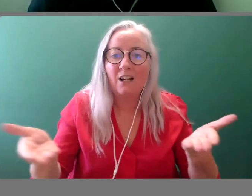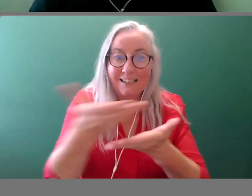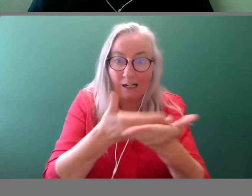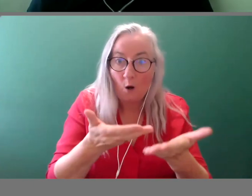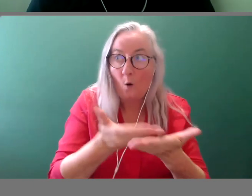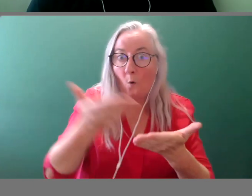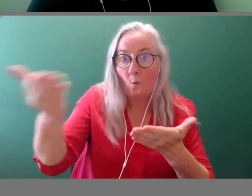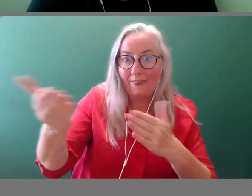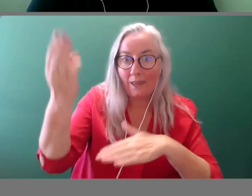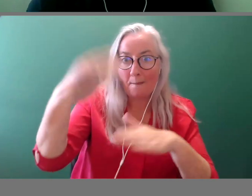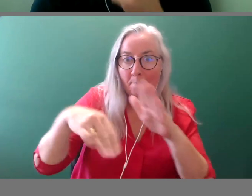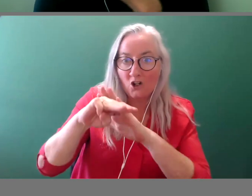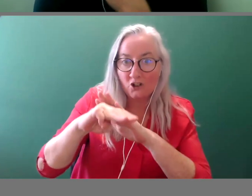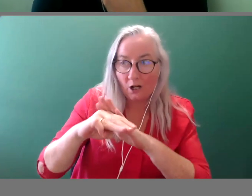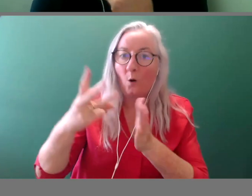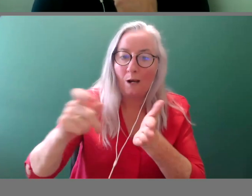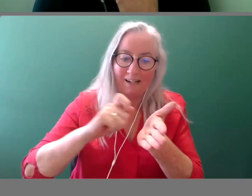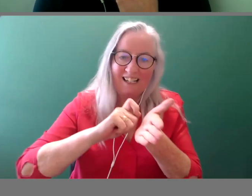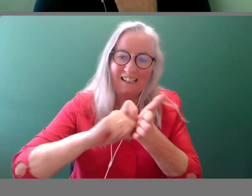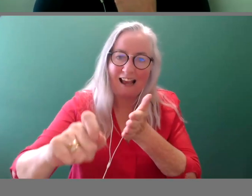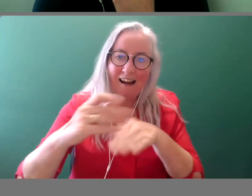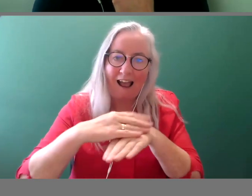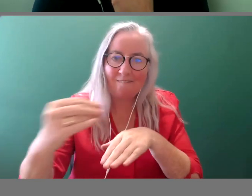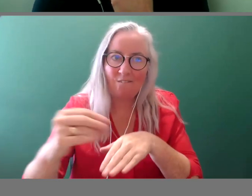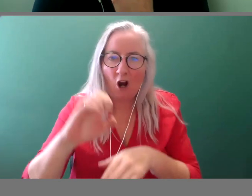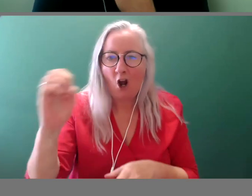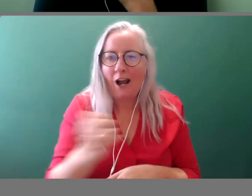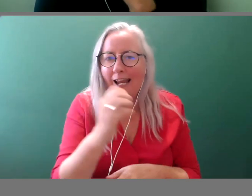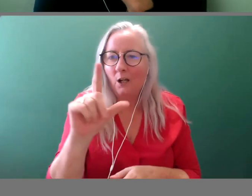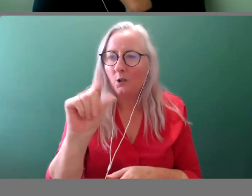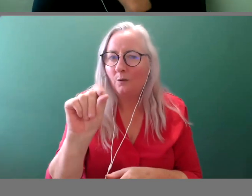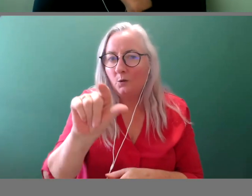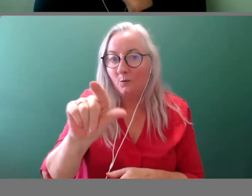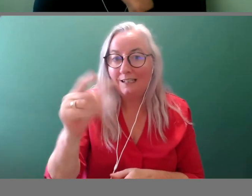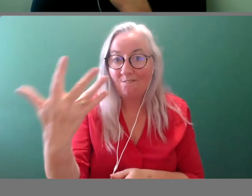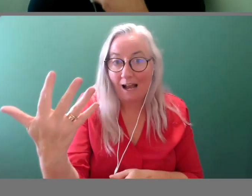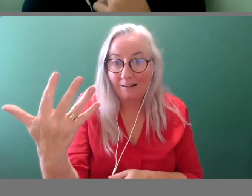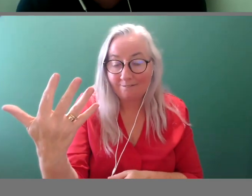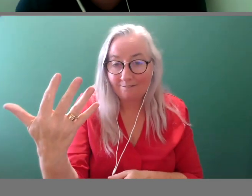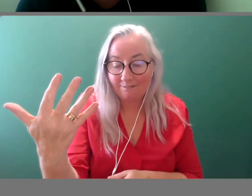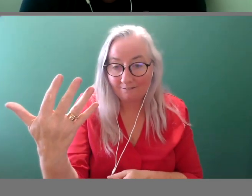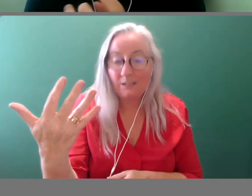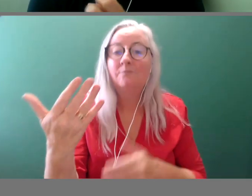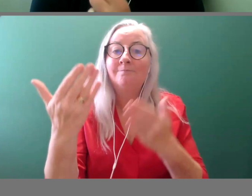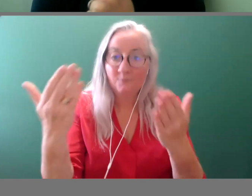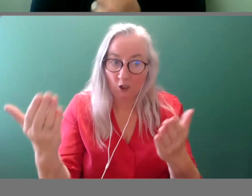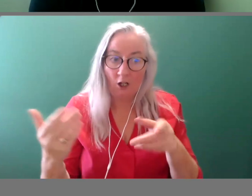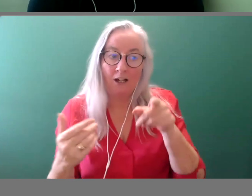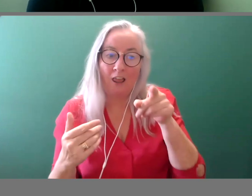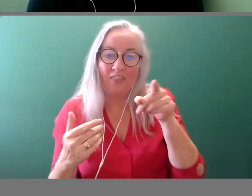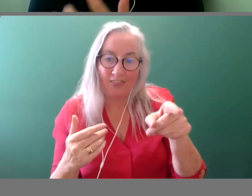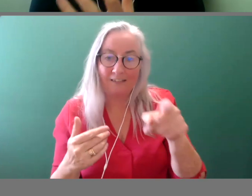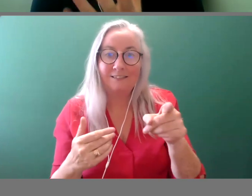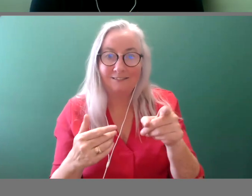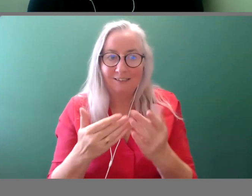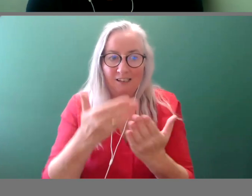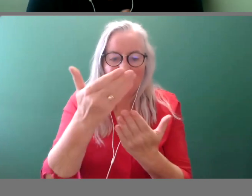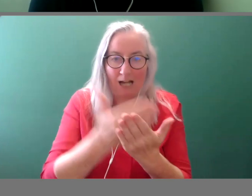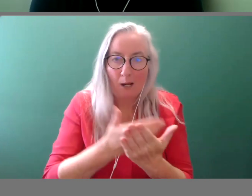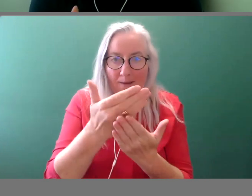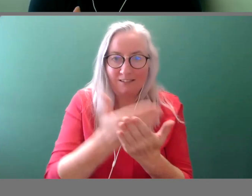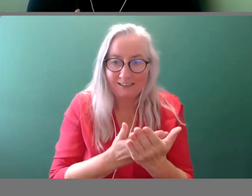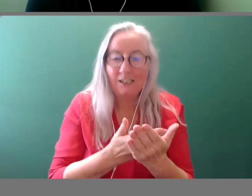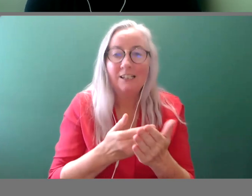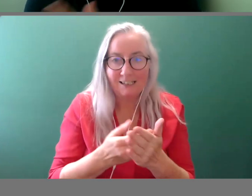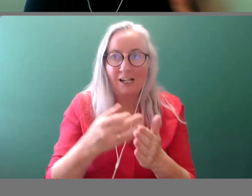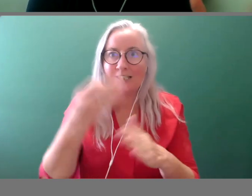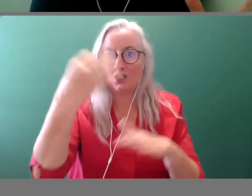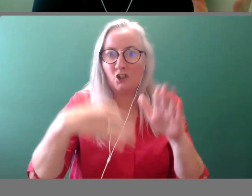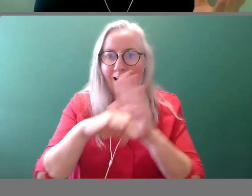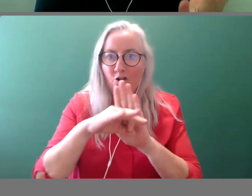and due to be signed off in early 2025 and providing a document, statutory code to start,